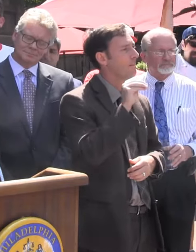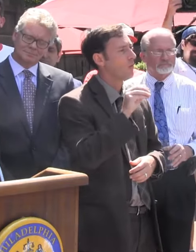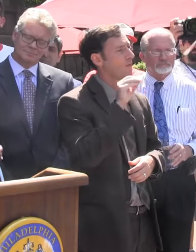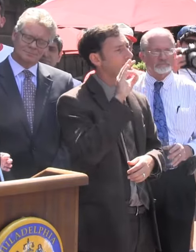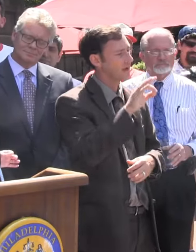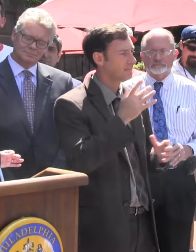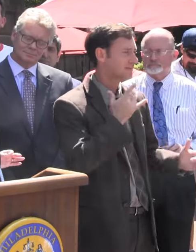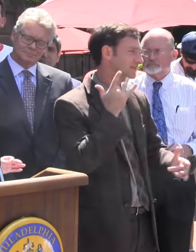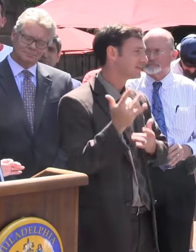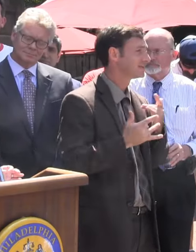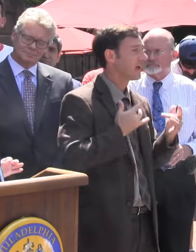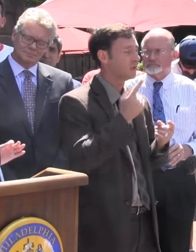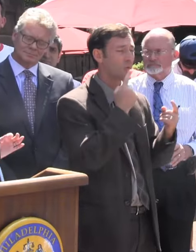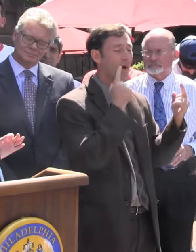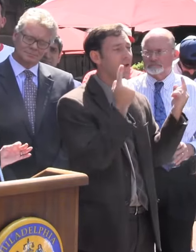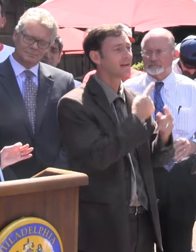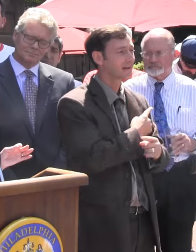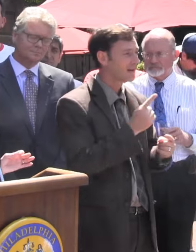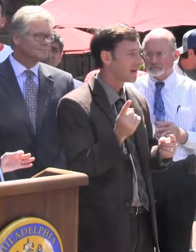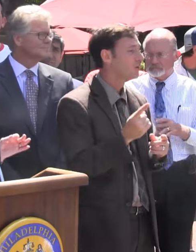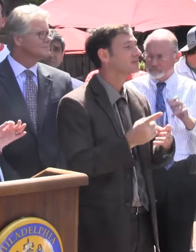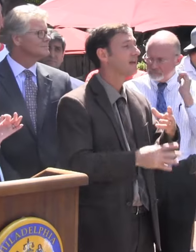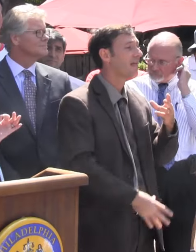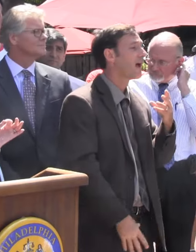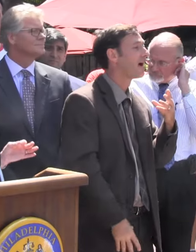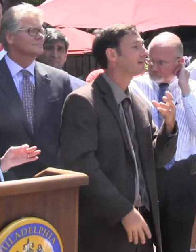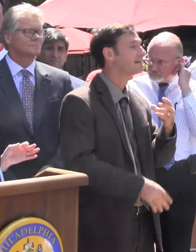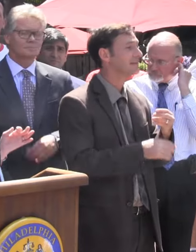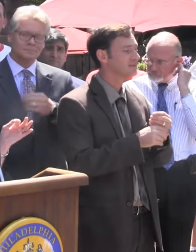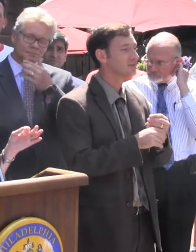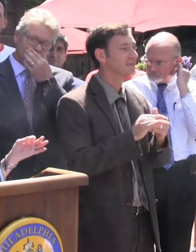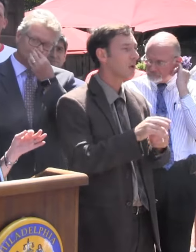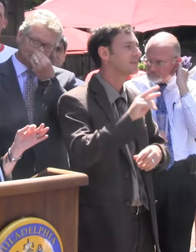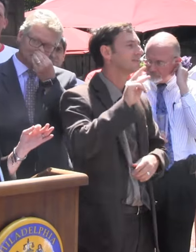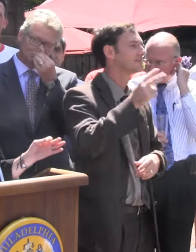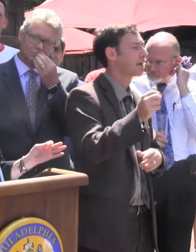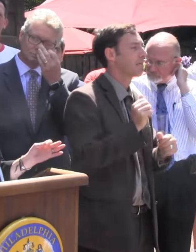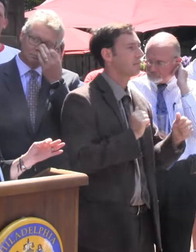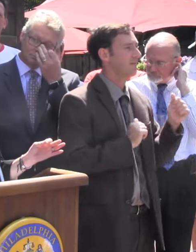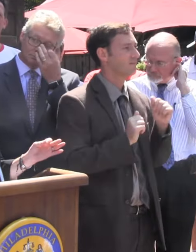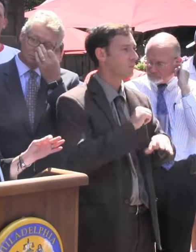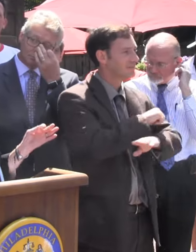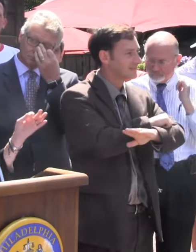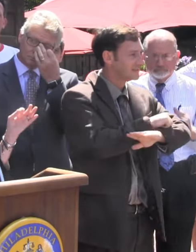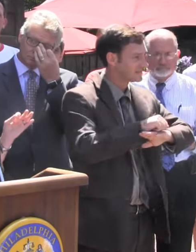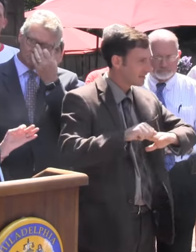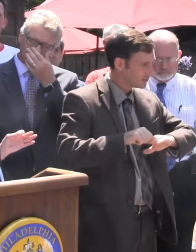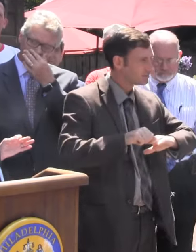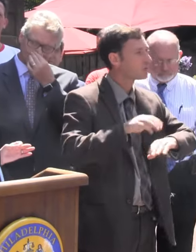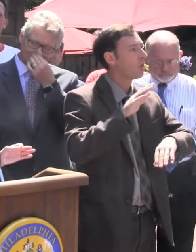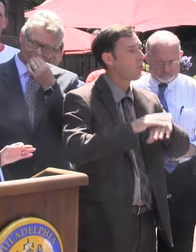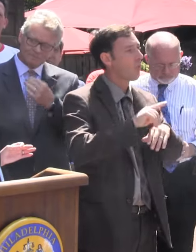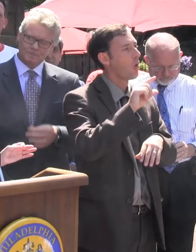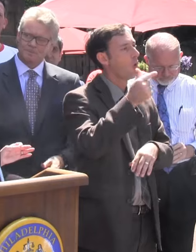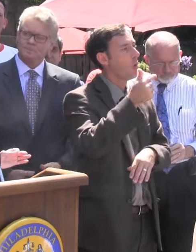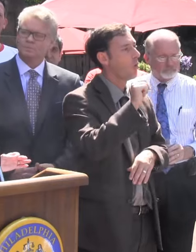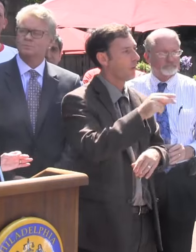is excited to announce the addition of a second performance stage, on Logan Circle, on the